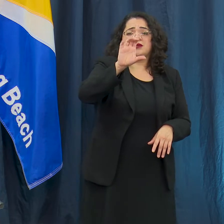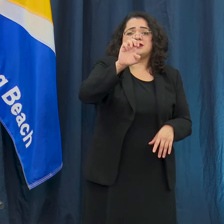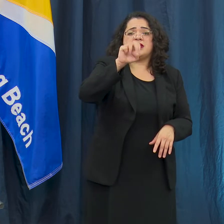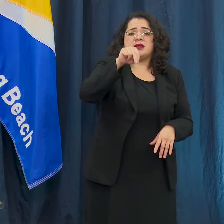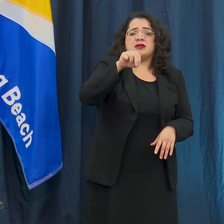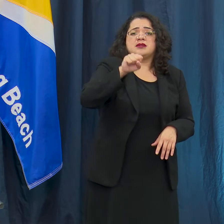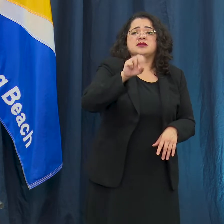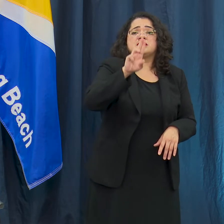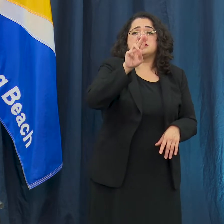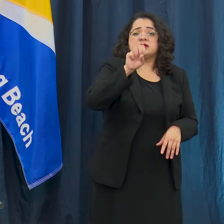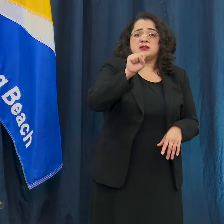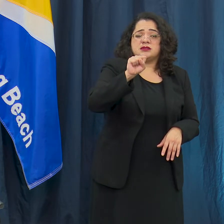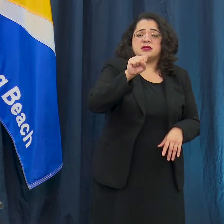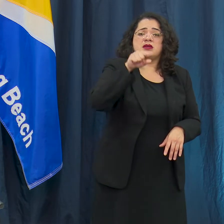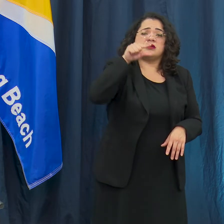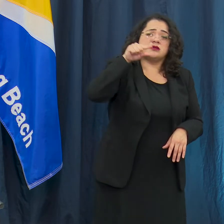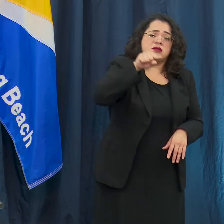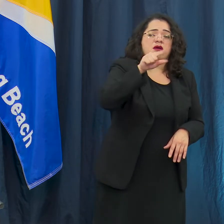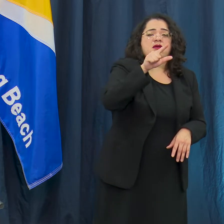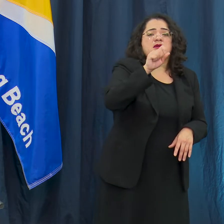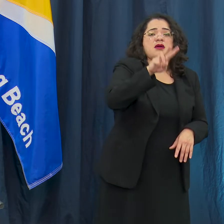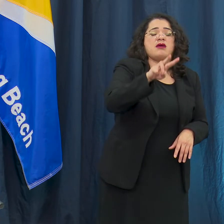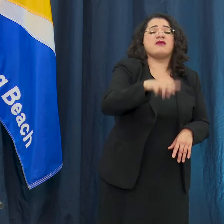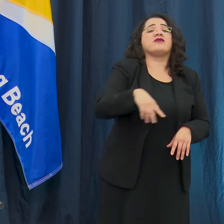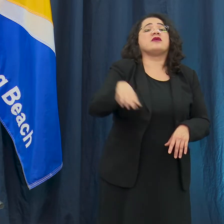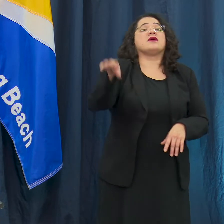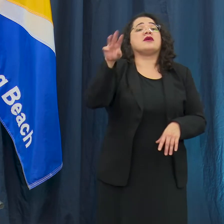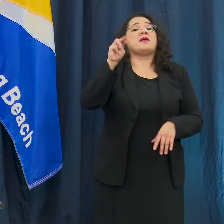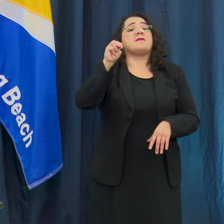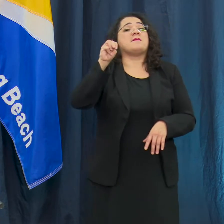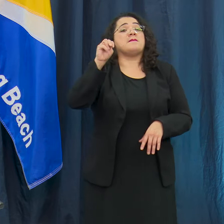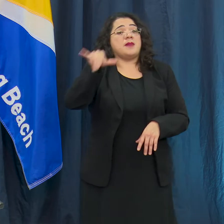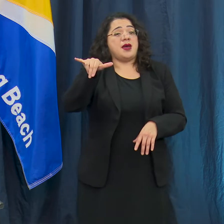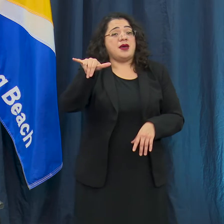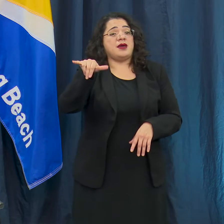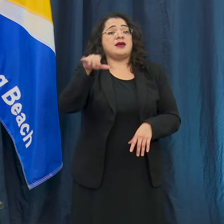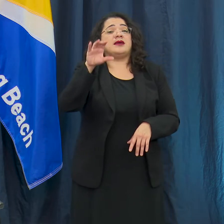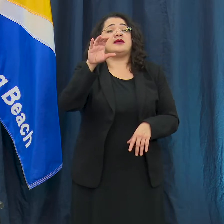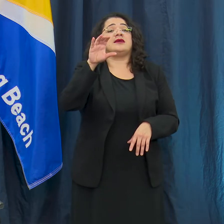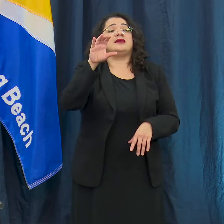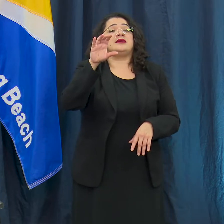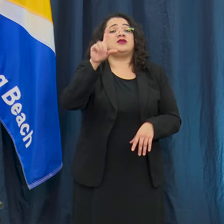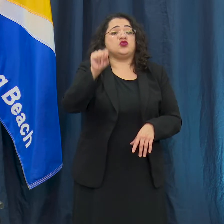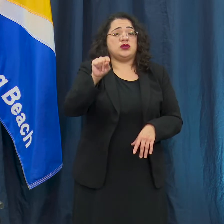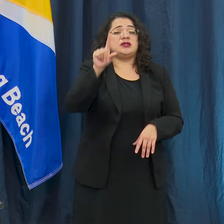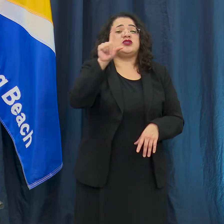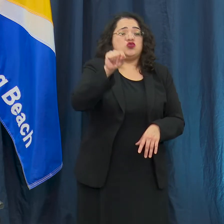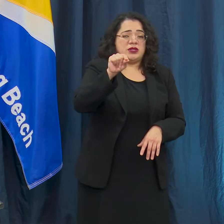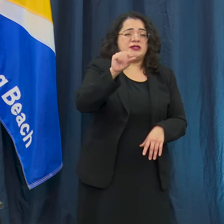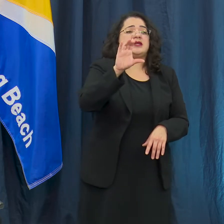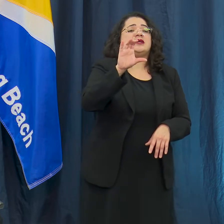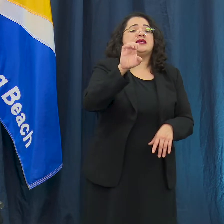that's my2020census.gov and if you have not done your census yet you can do